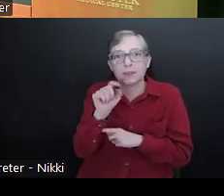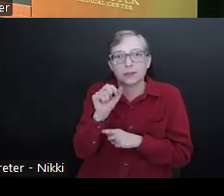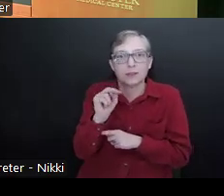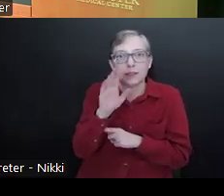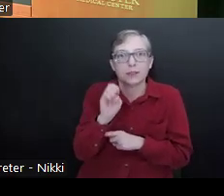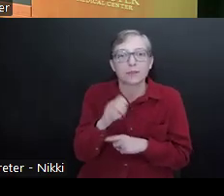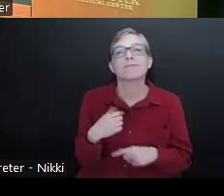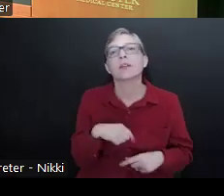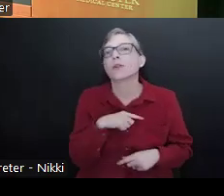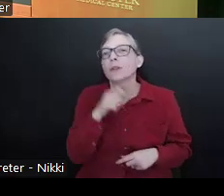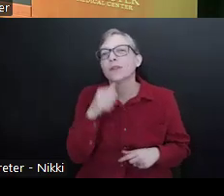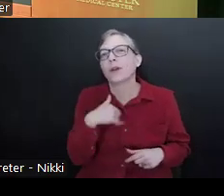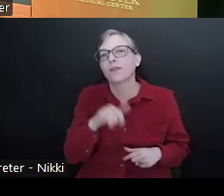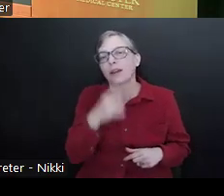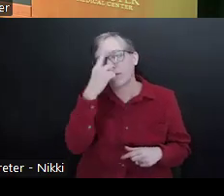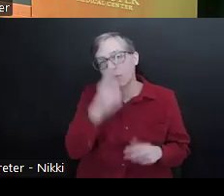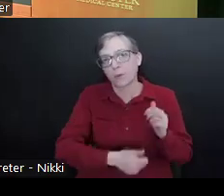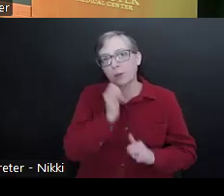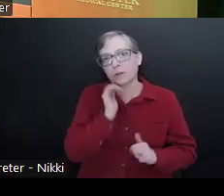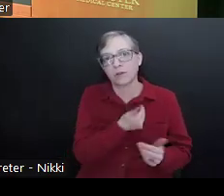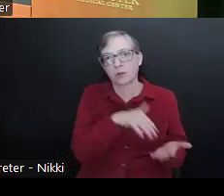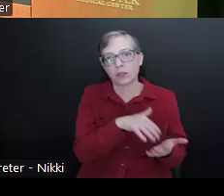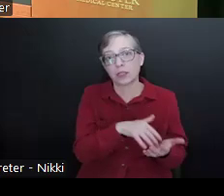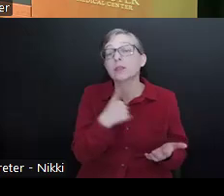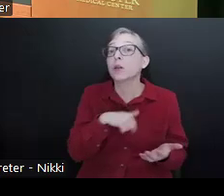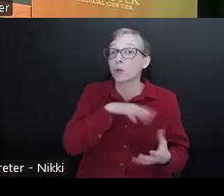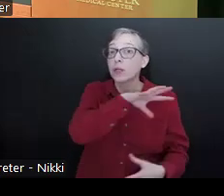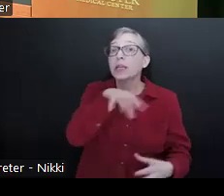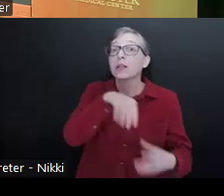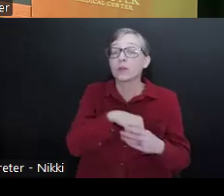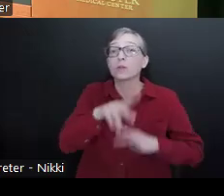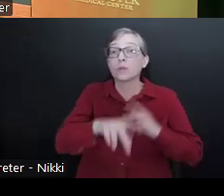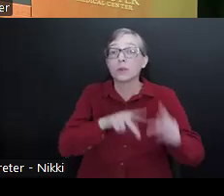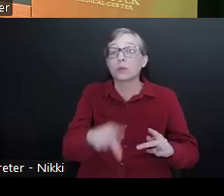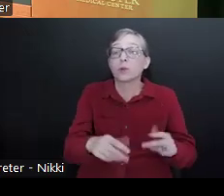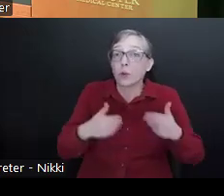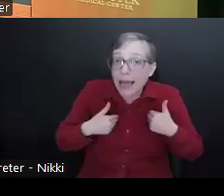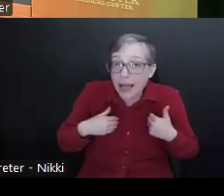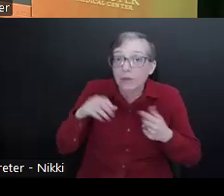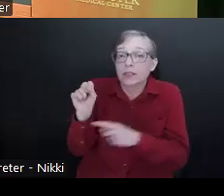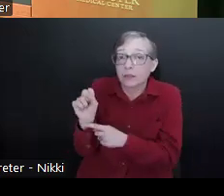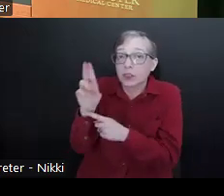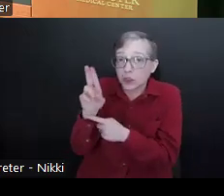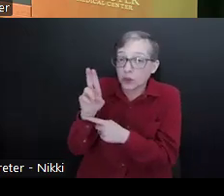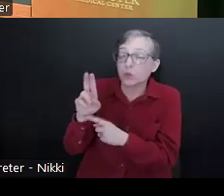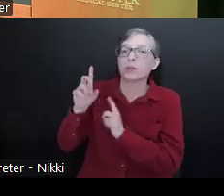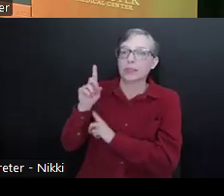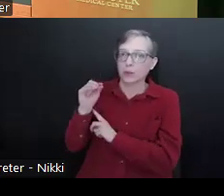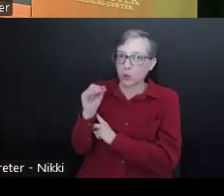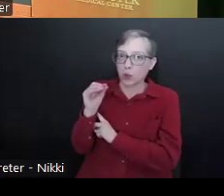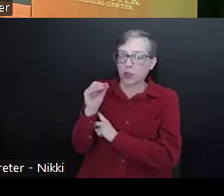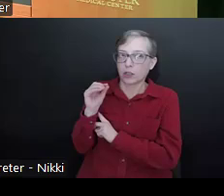include folks who have a who have a substance use disorder um but I will say that it's really hard